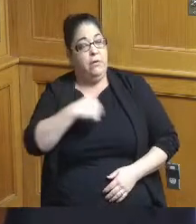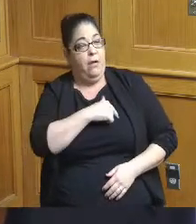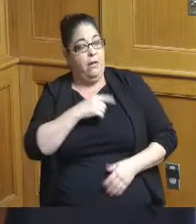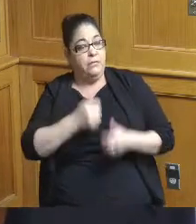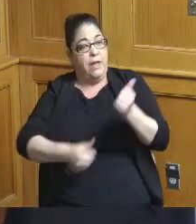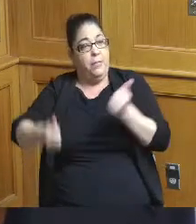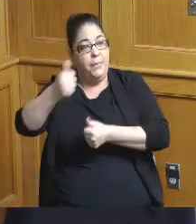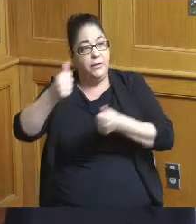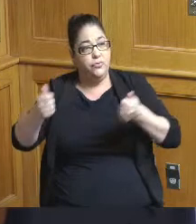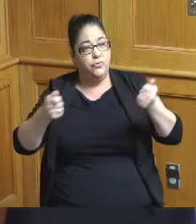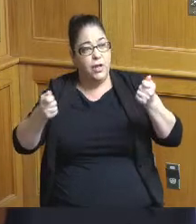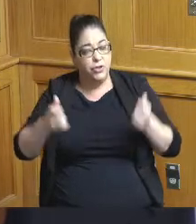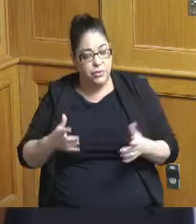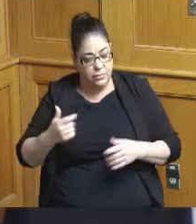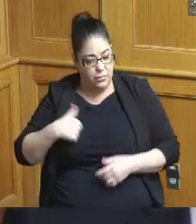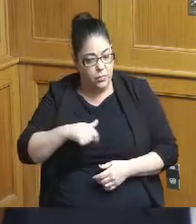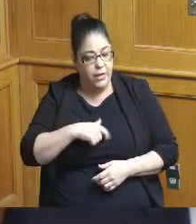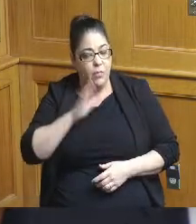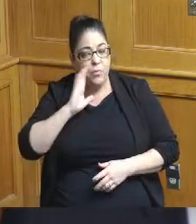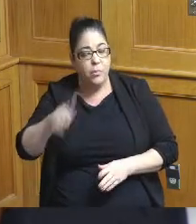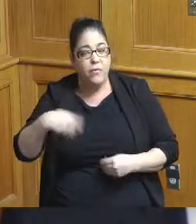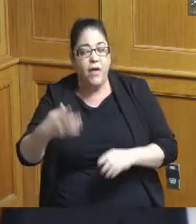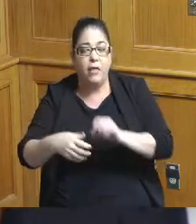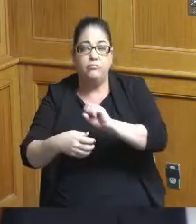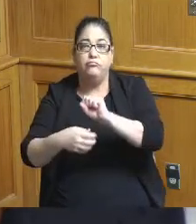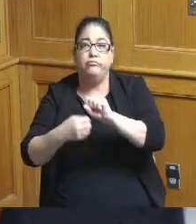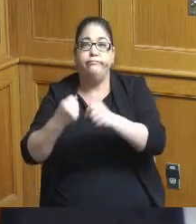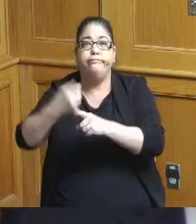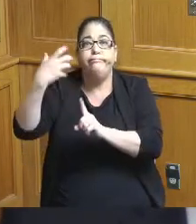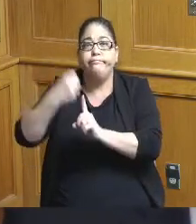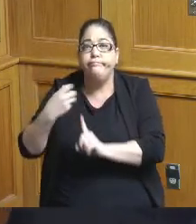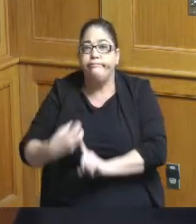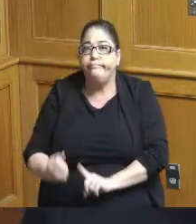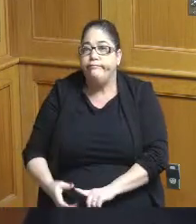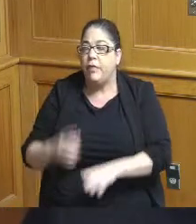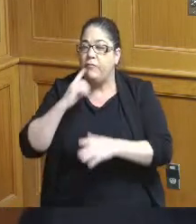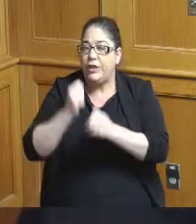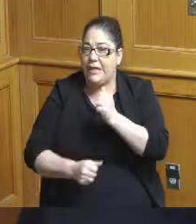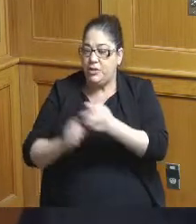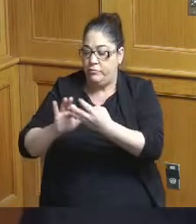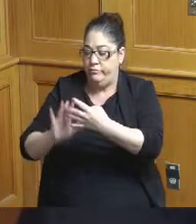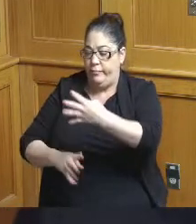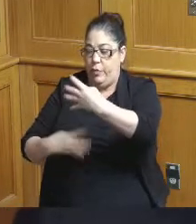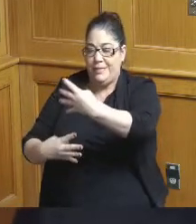Driehaus suggested providing a little bit more detail on each of these in advance of that just